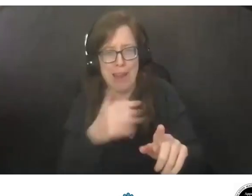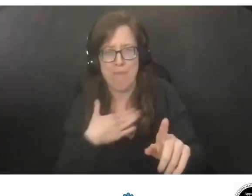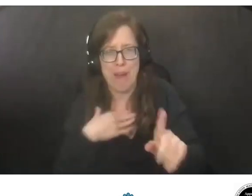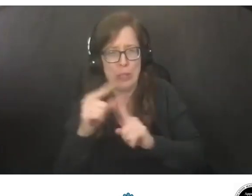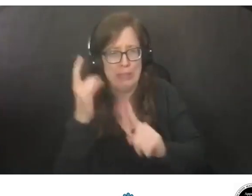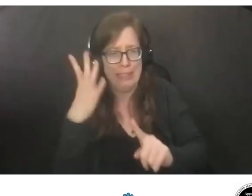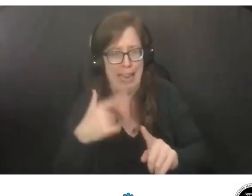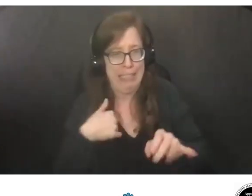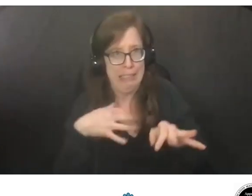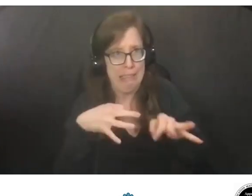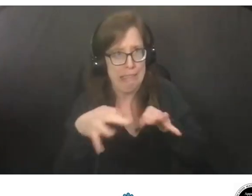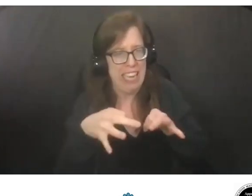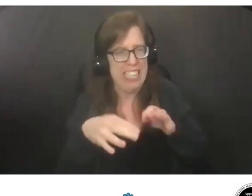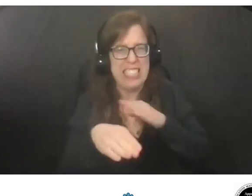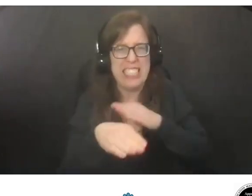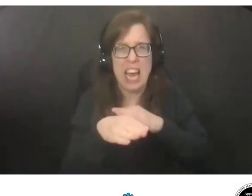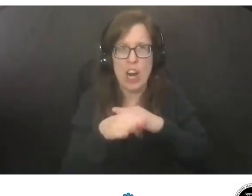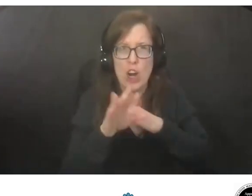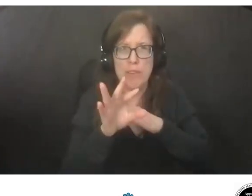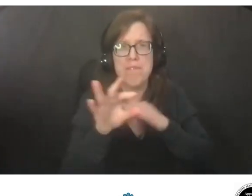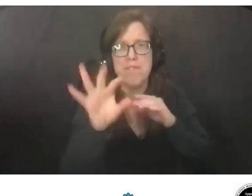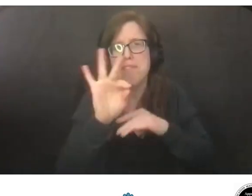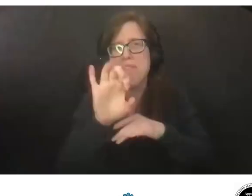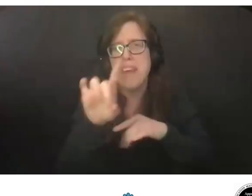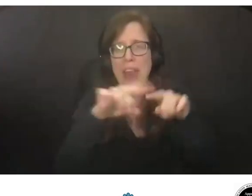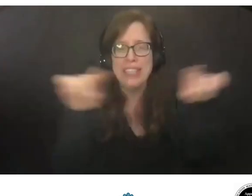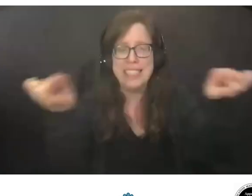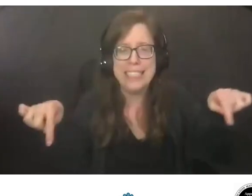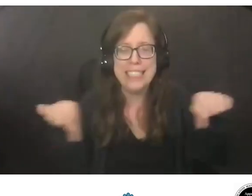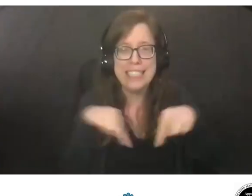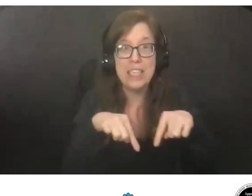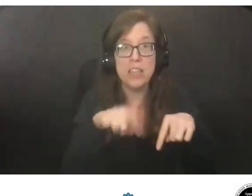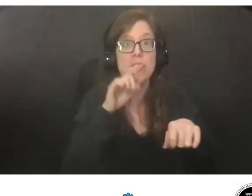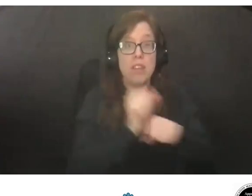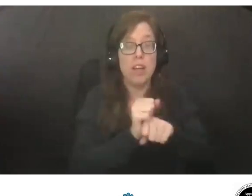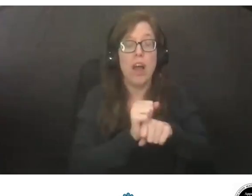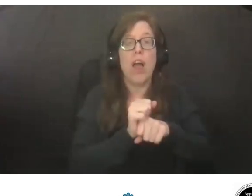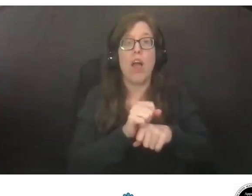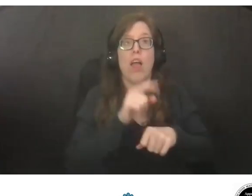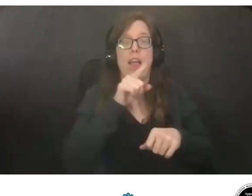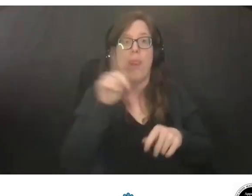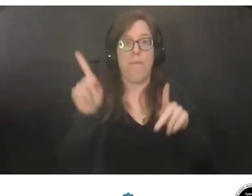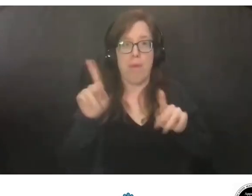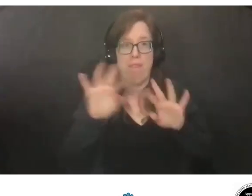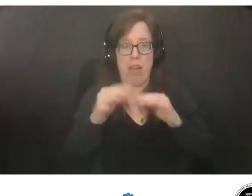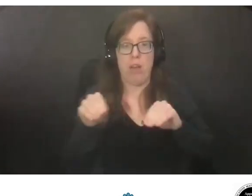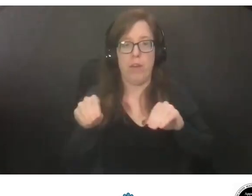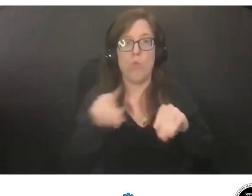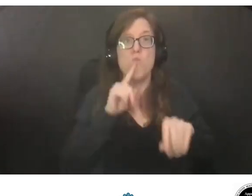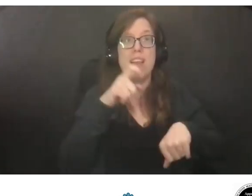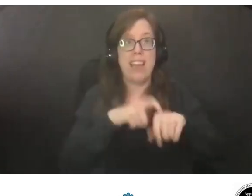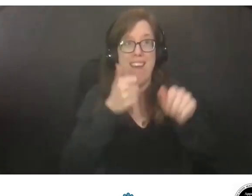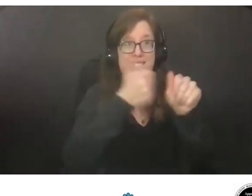terminology here–but the soccer field. And the...they, like, move the ball around in real time.